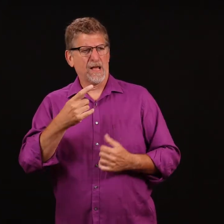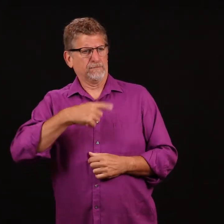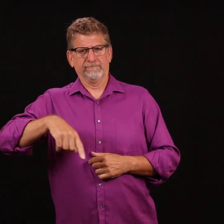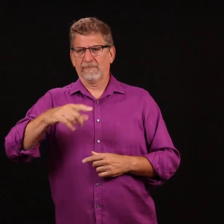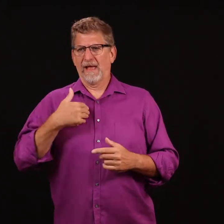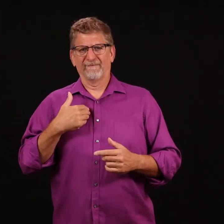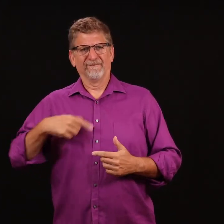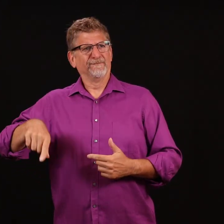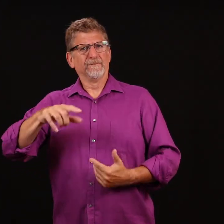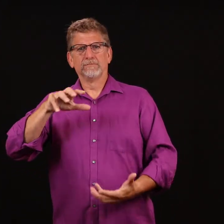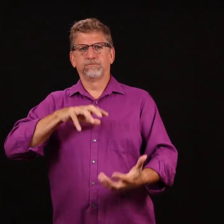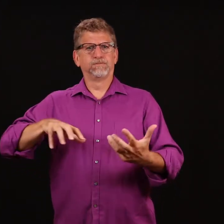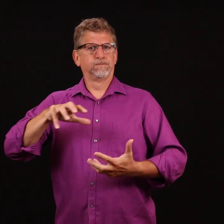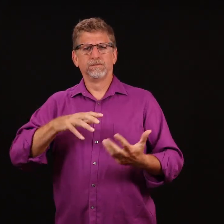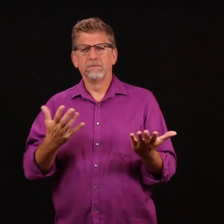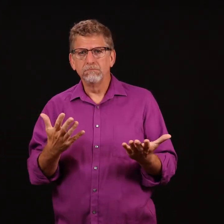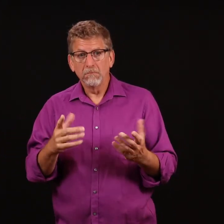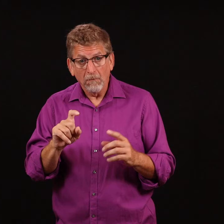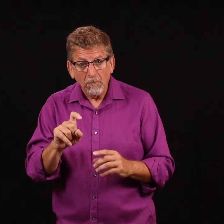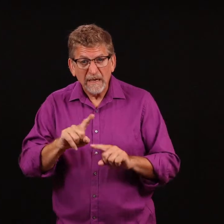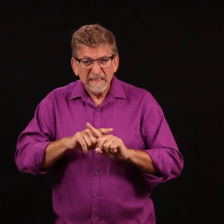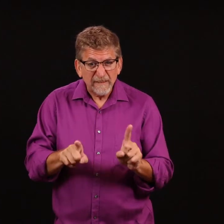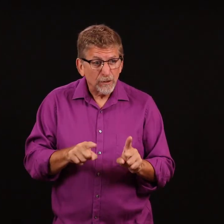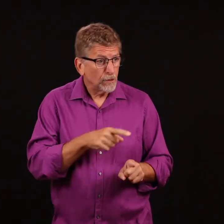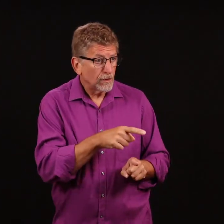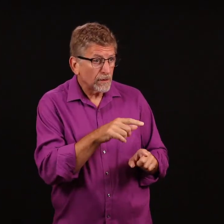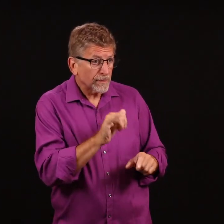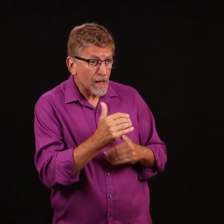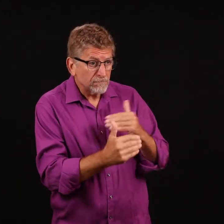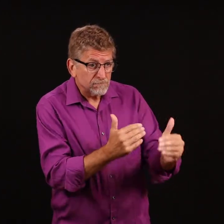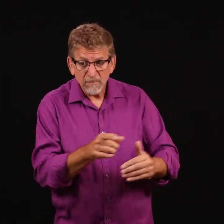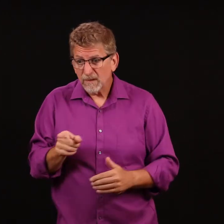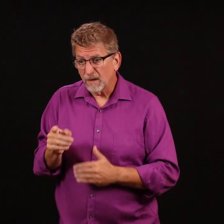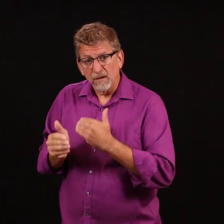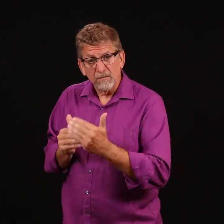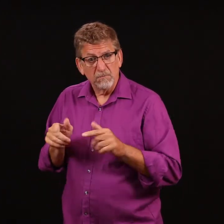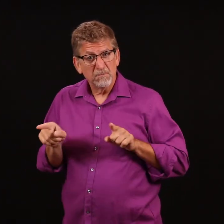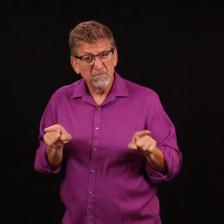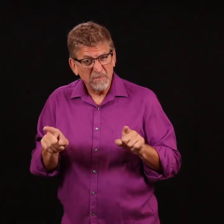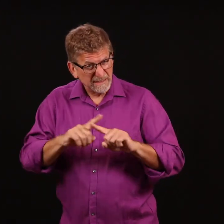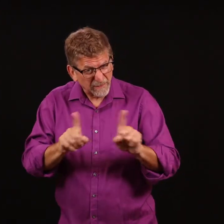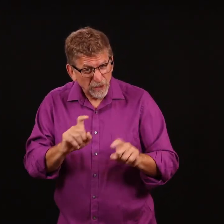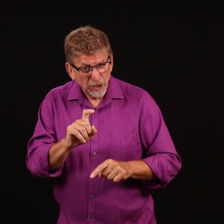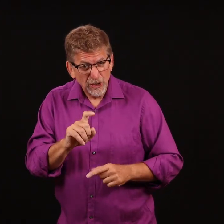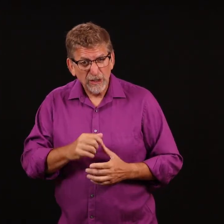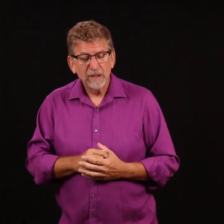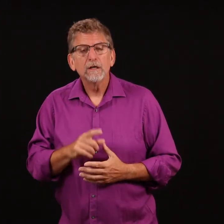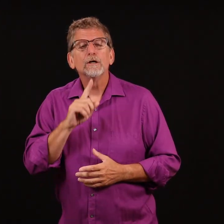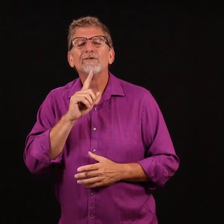Now, I know there is still some confusion. Some are still wondering what the differences are, how the process of the ballots differ,